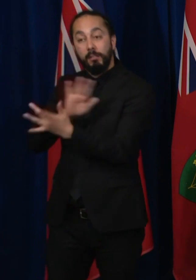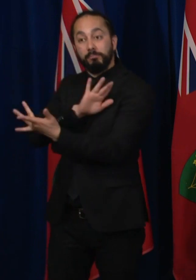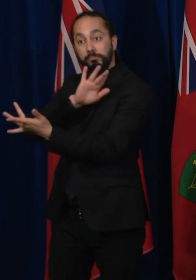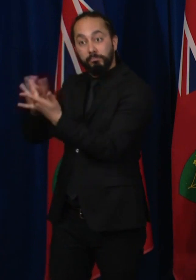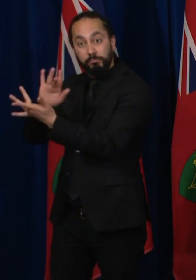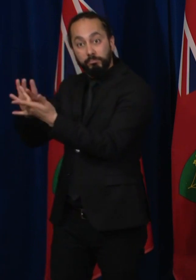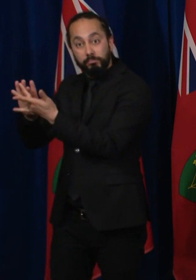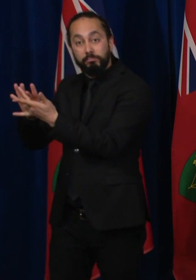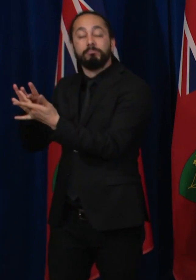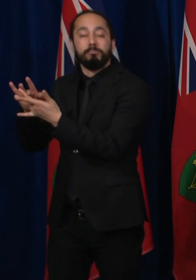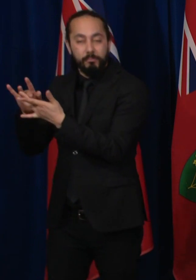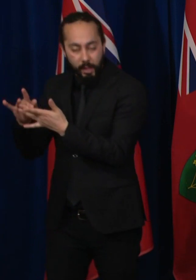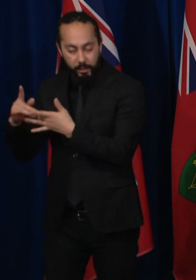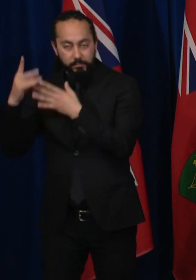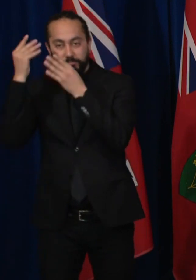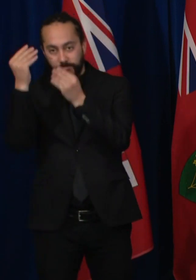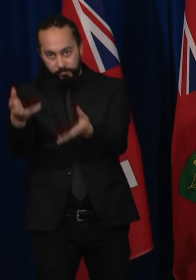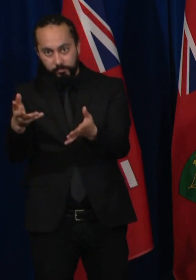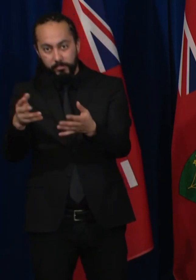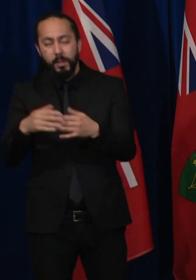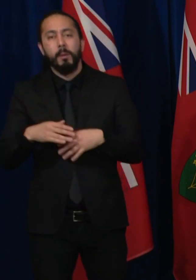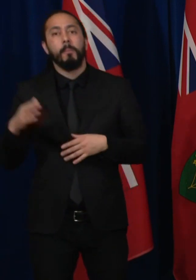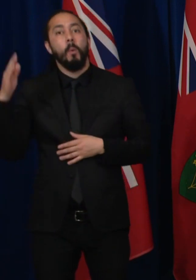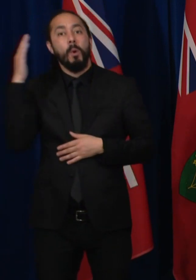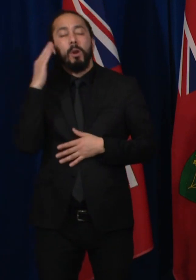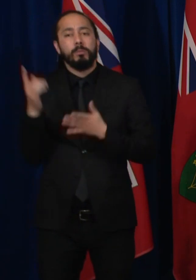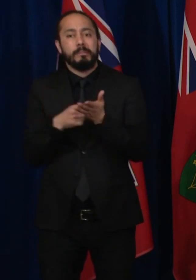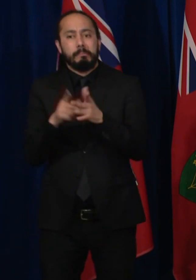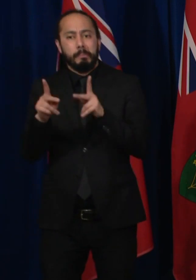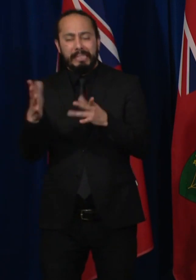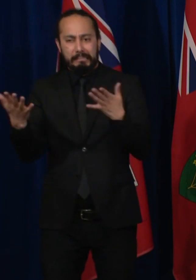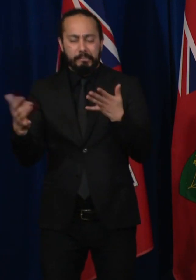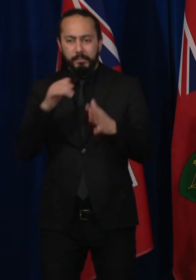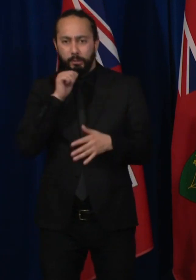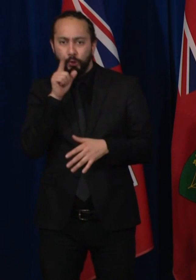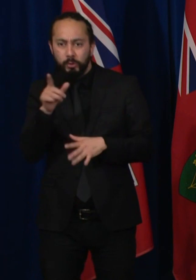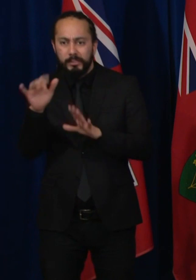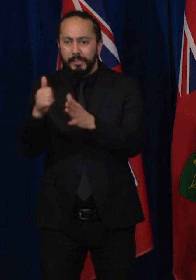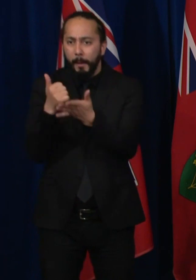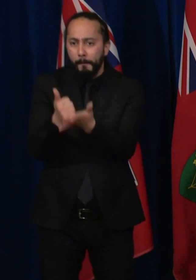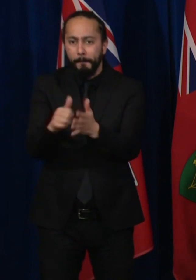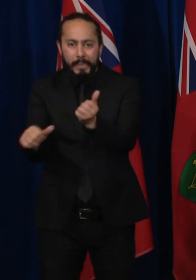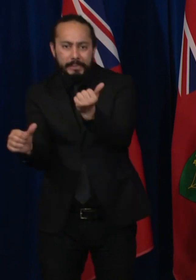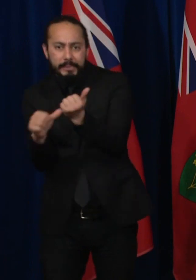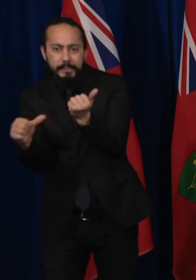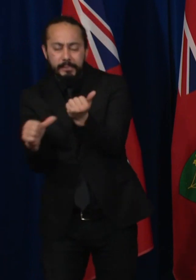there may be assistance that's needed in that. But certainly with respect to the issue of ventilators, we